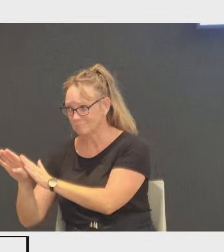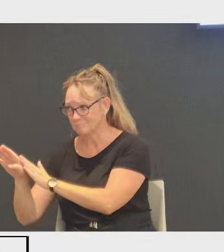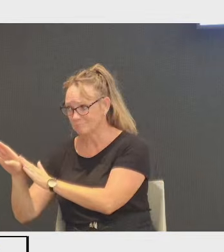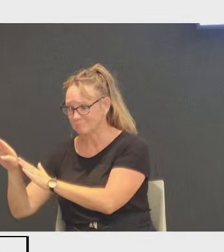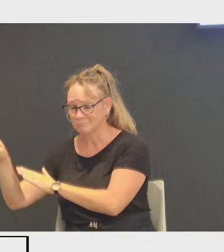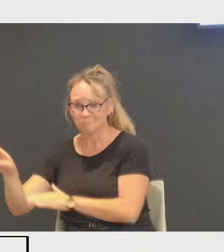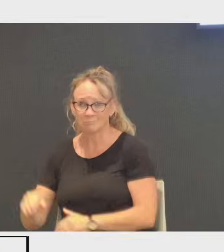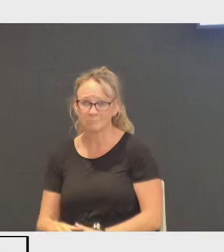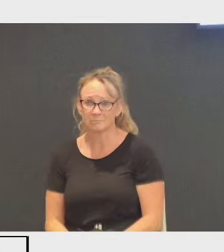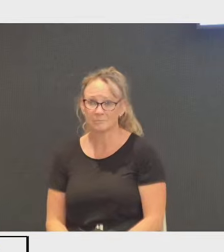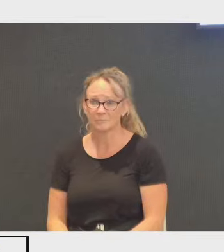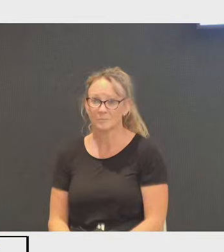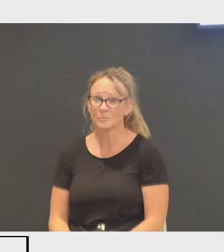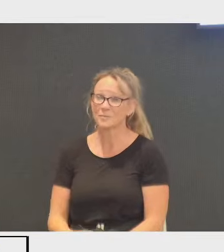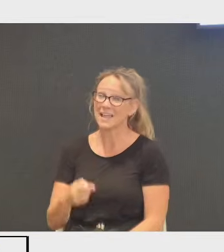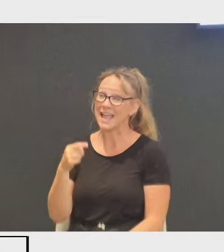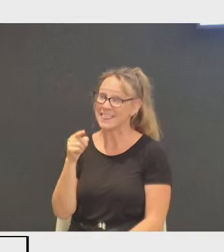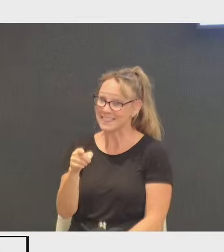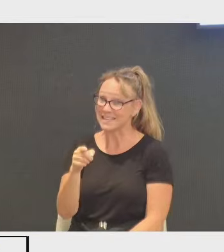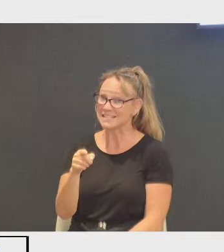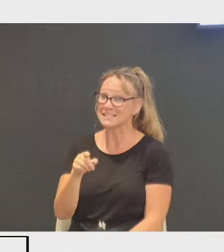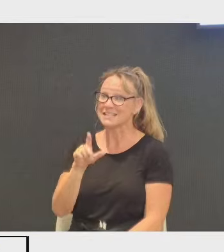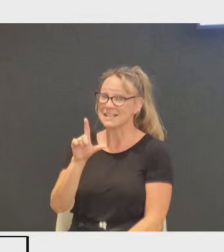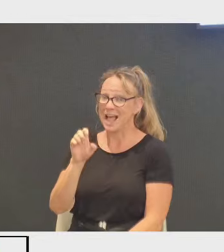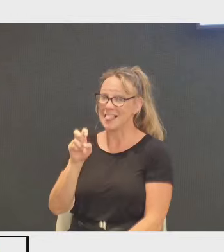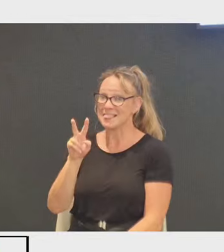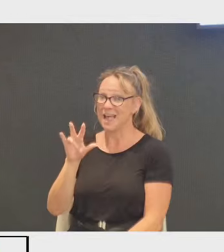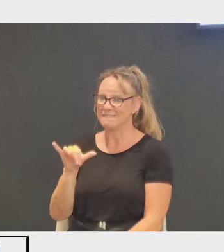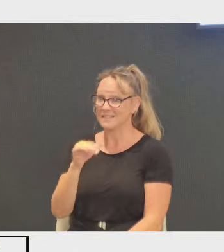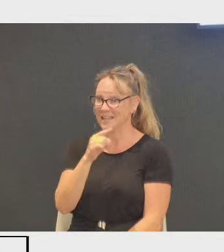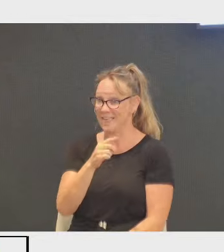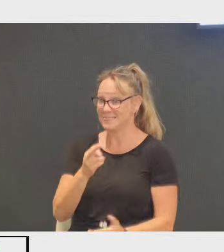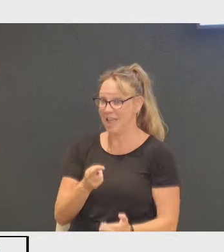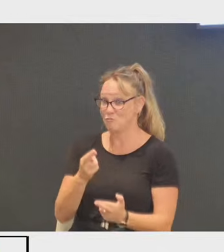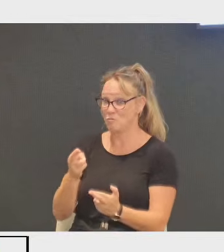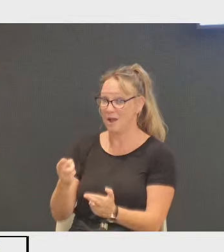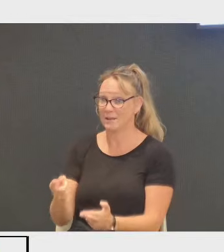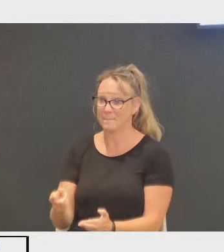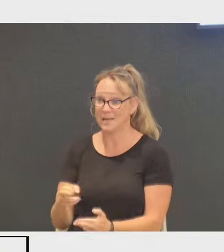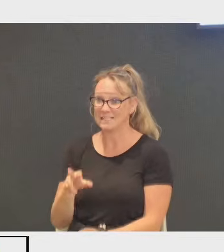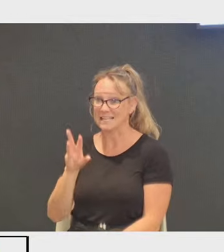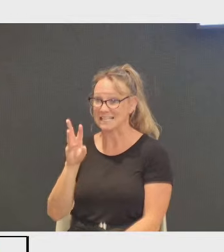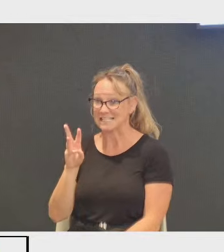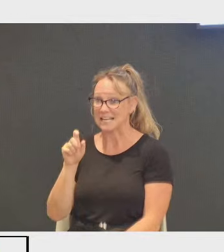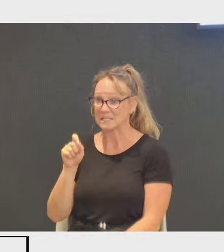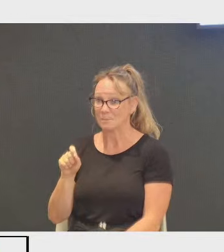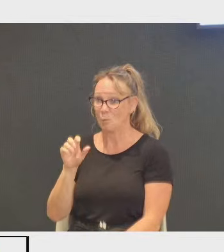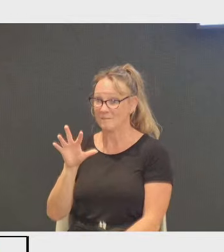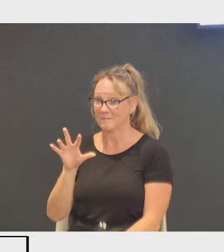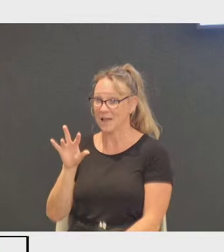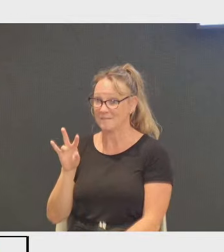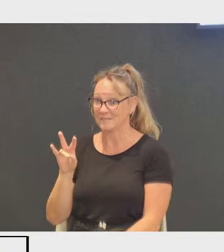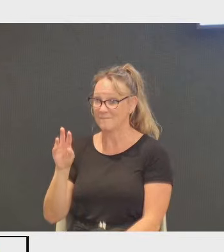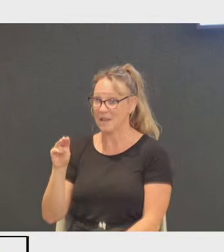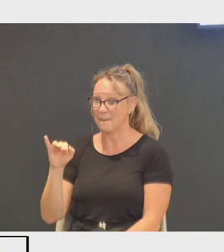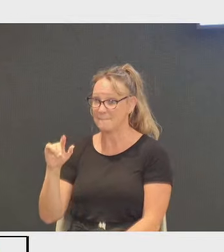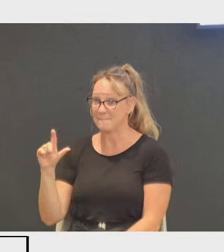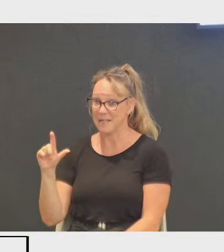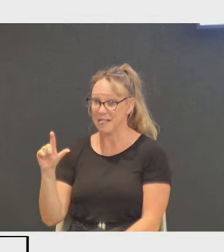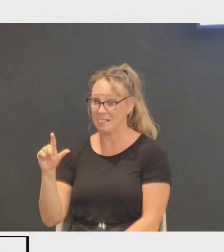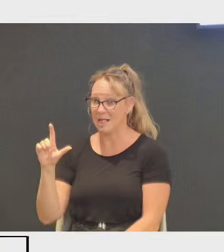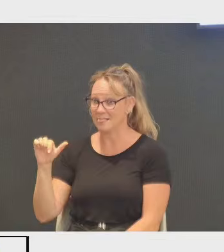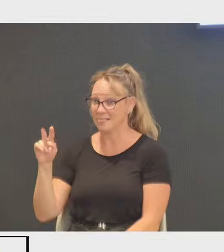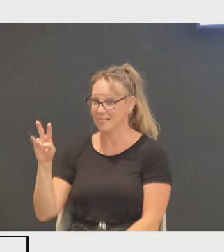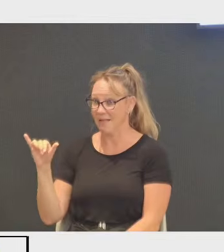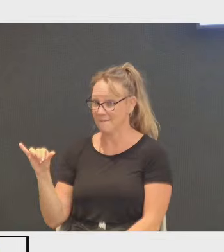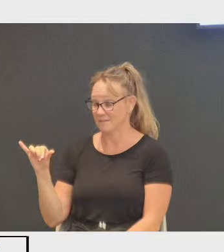the levy that they have recommended. It would it is amounts to a 6.57 mil levy. and would cost the